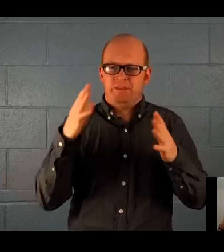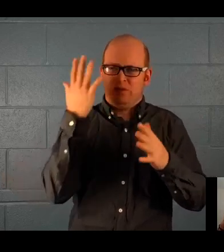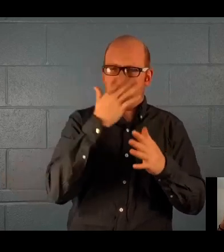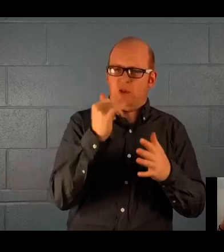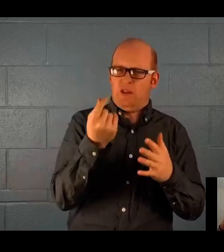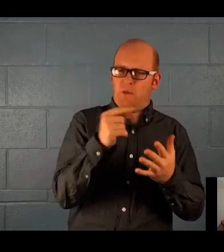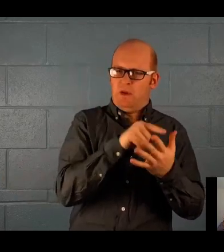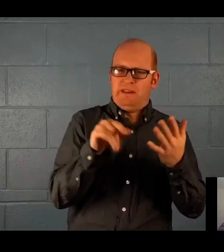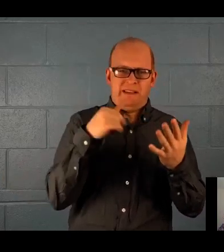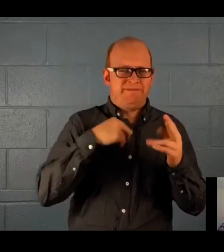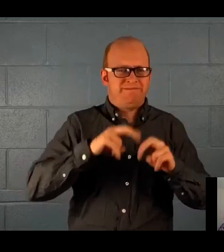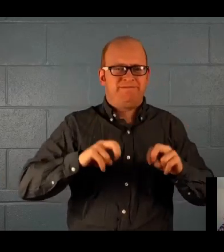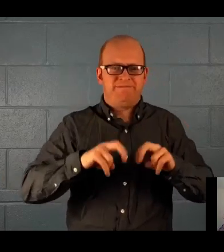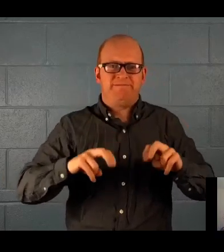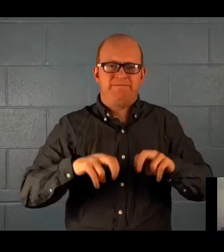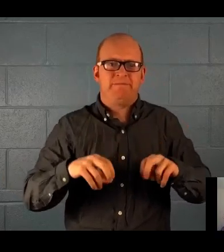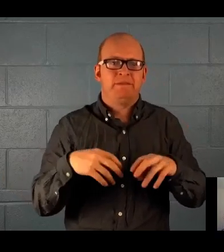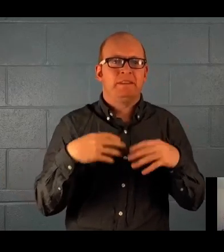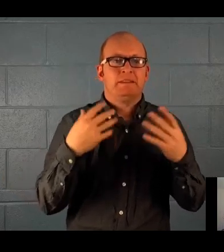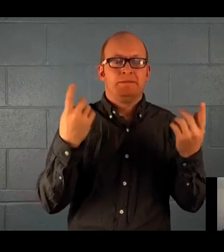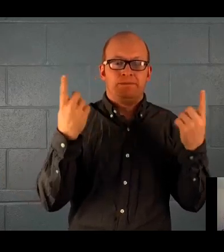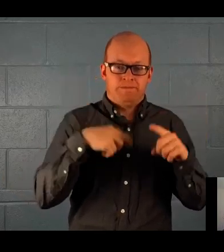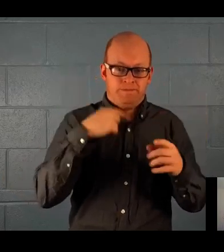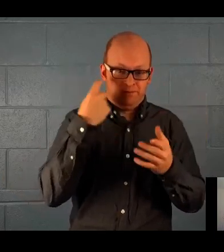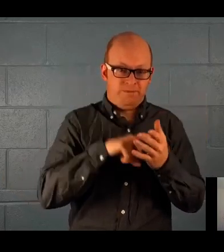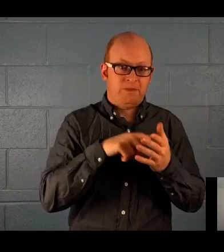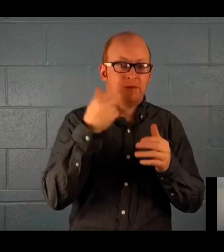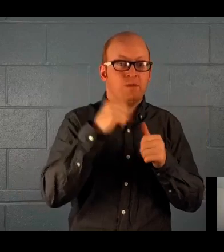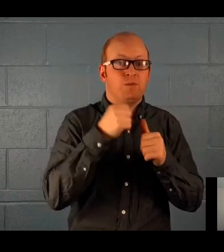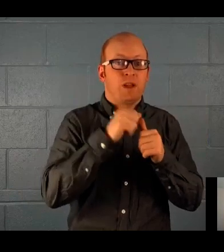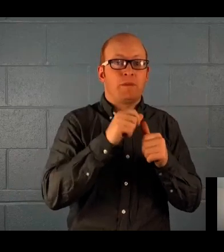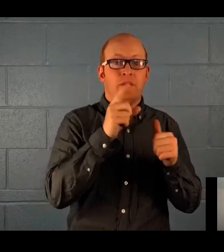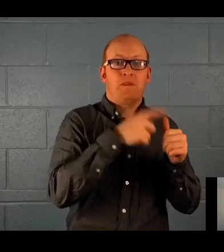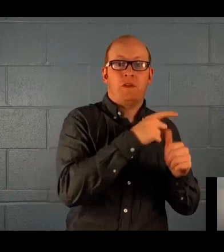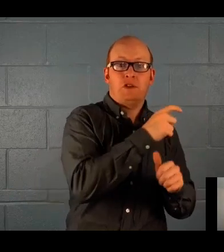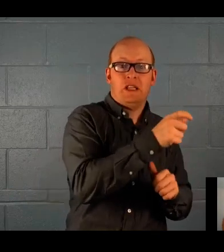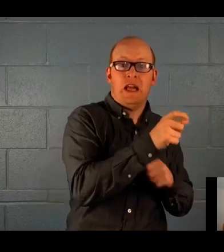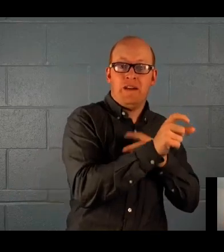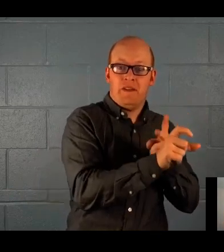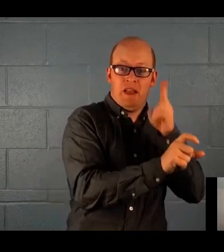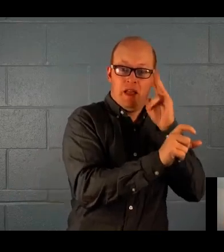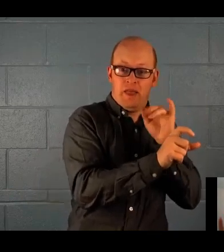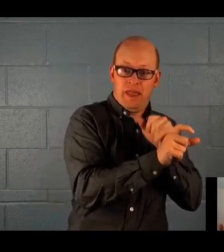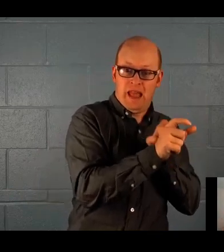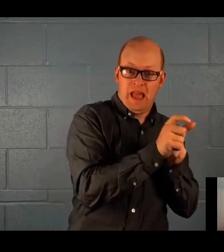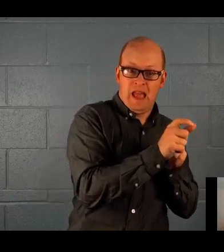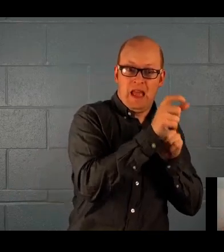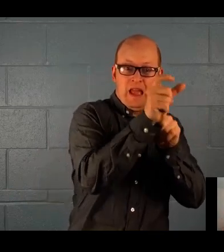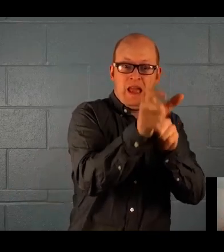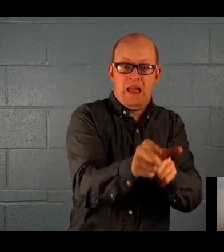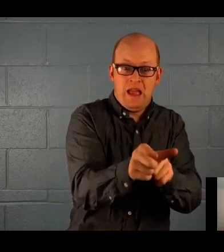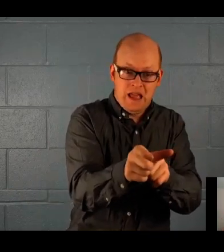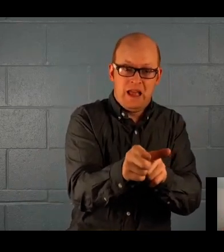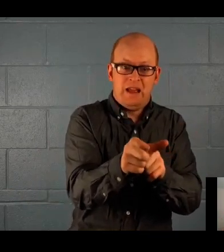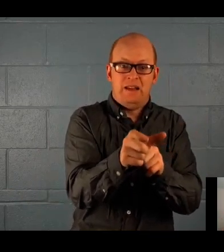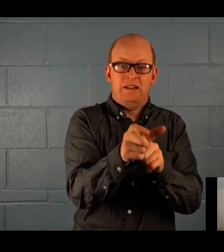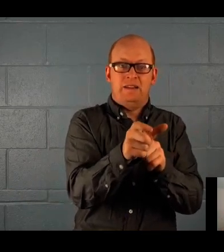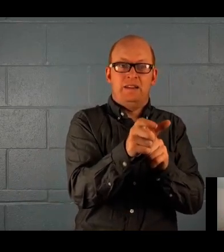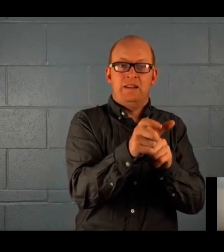came together, did they come together properly, or were there any genetic insertions, mutations, deletions, et cetera, associated